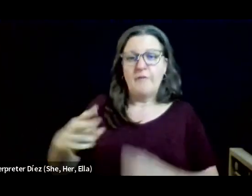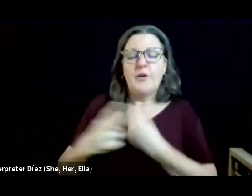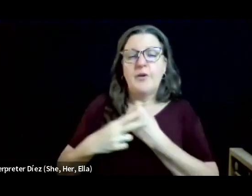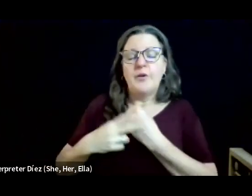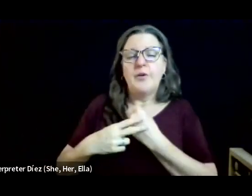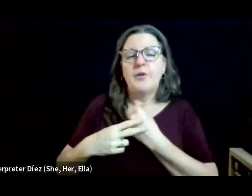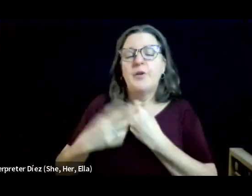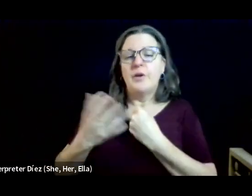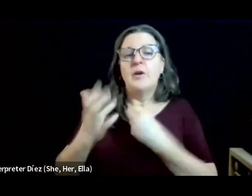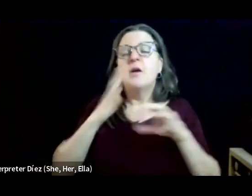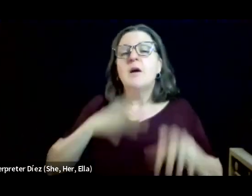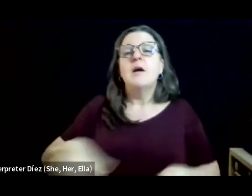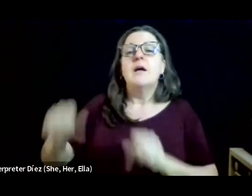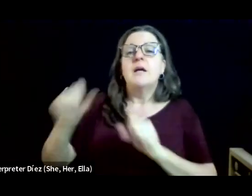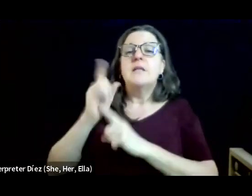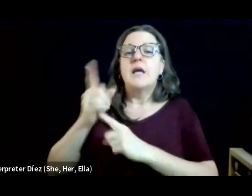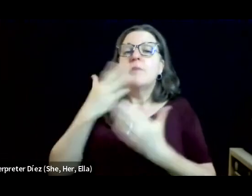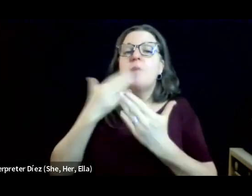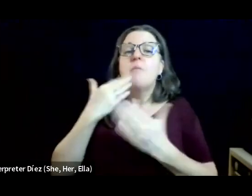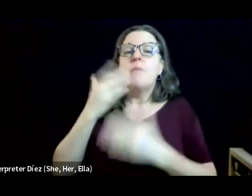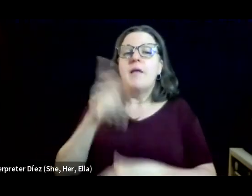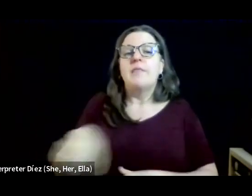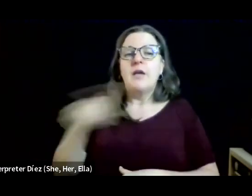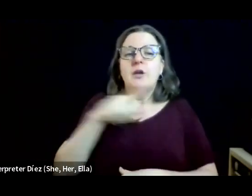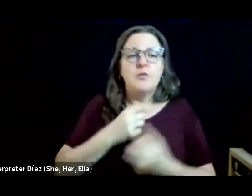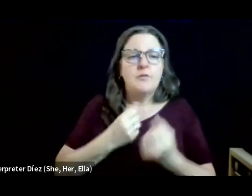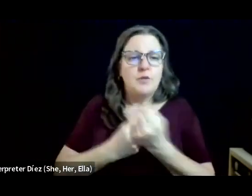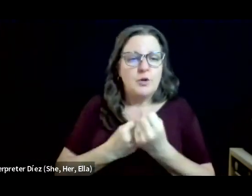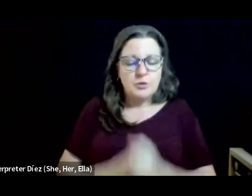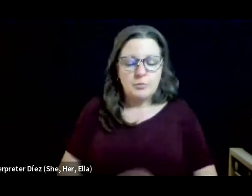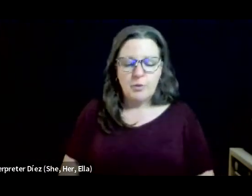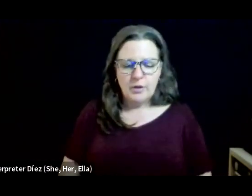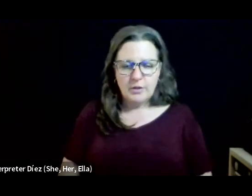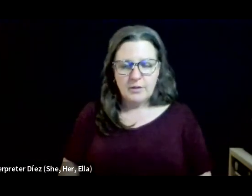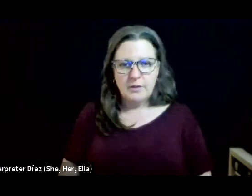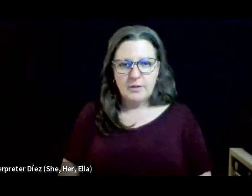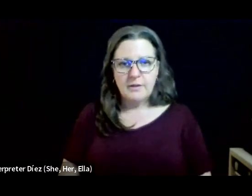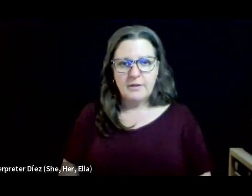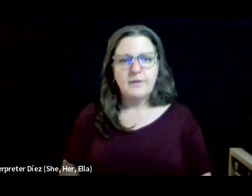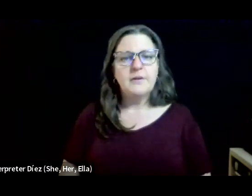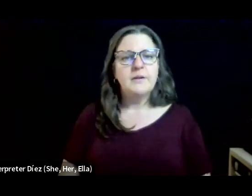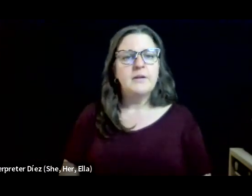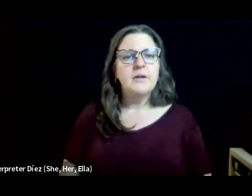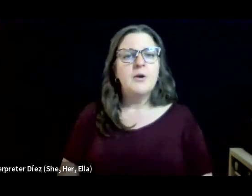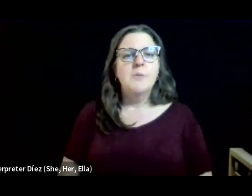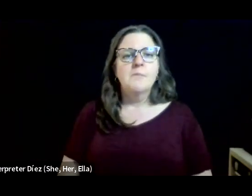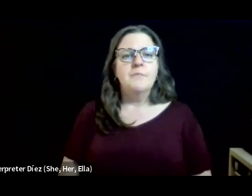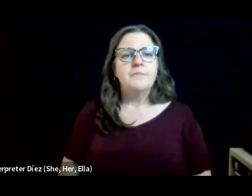thank you for your continued support of those Agreements. Then we also have requirements